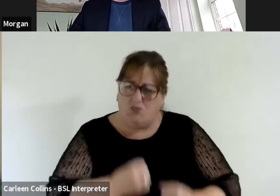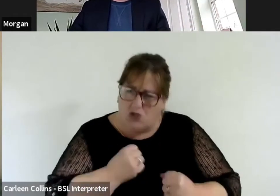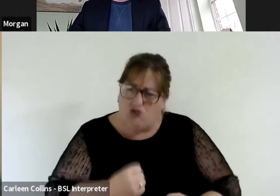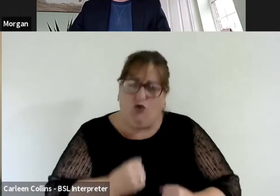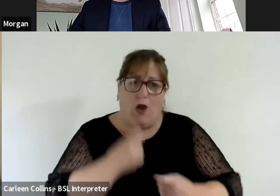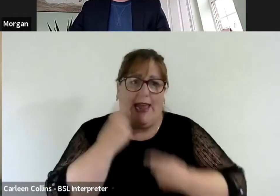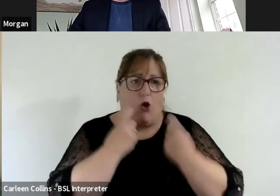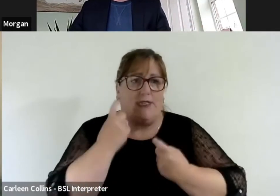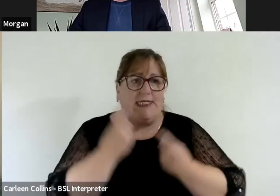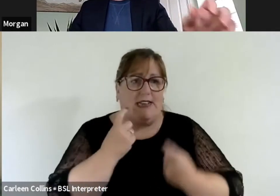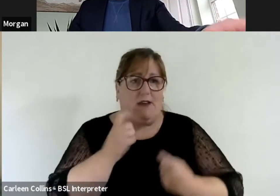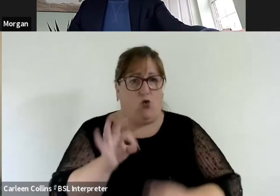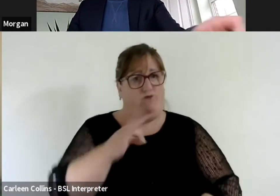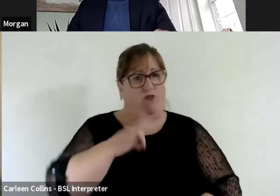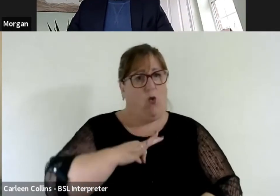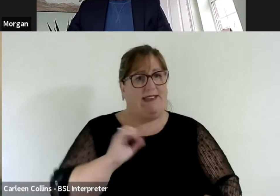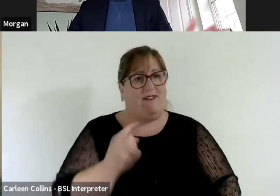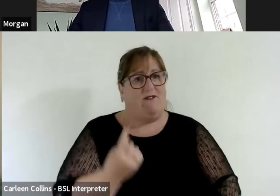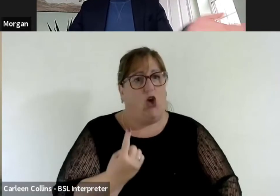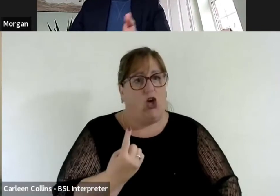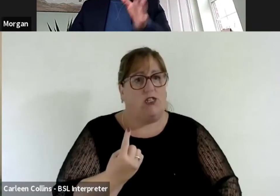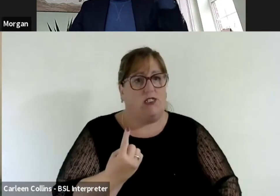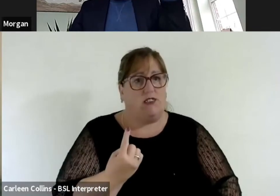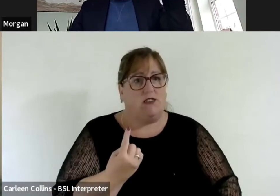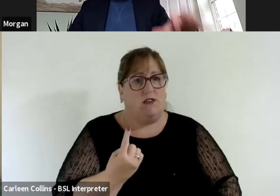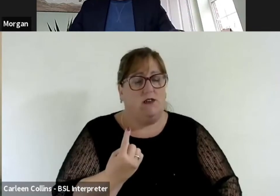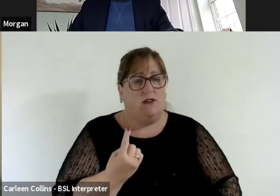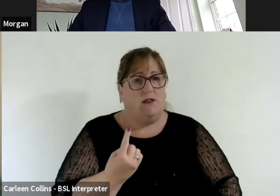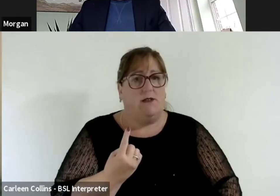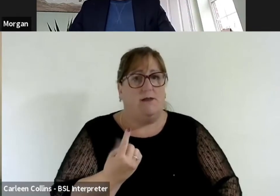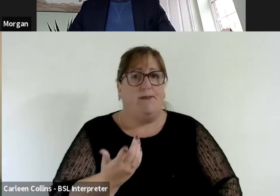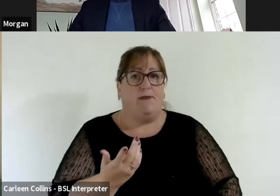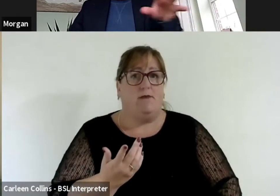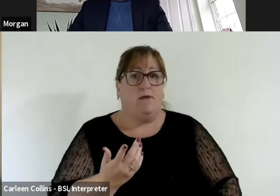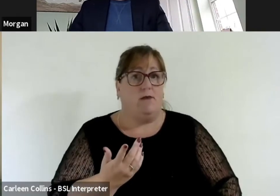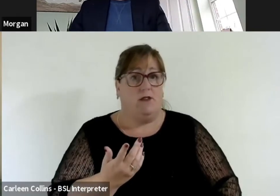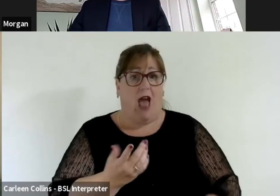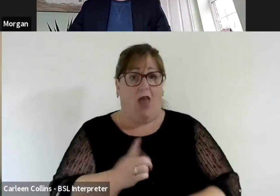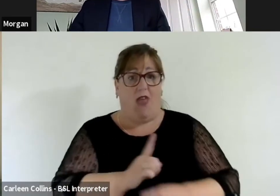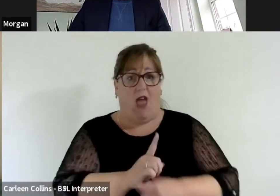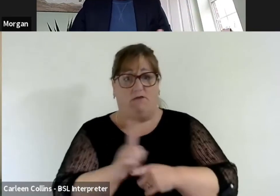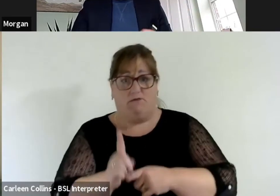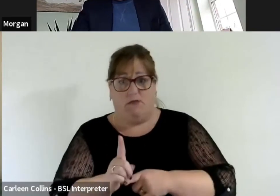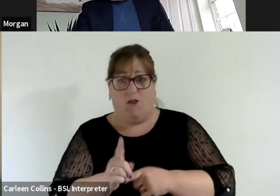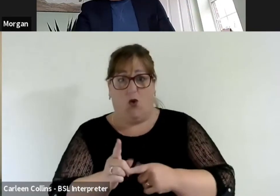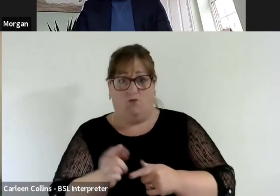I find it unlikely we would say no to a request without strongly considering it first and saying is there a real reason why we can't adhere to this reasonable adjustment.